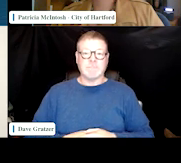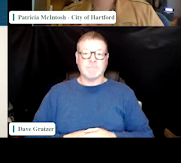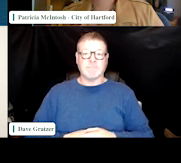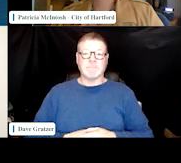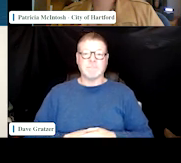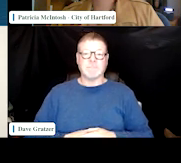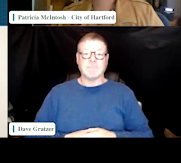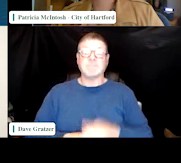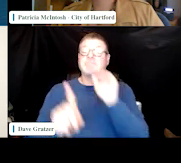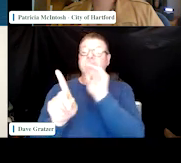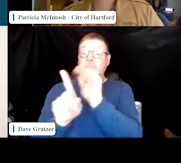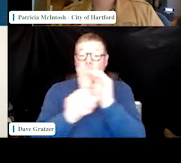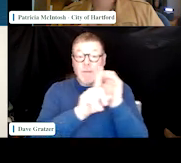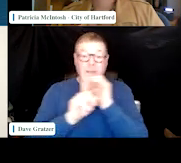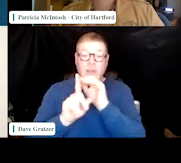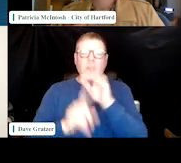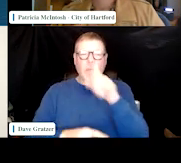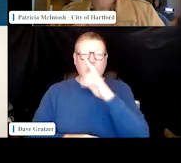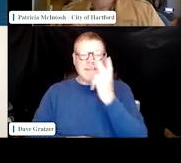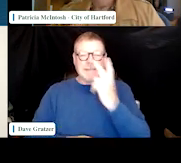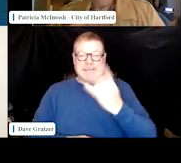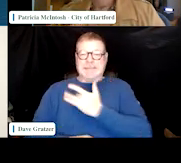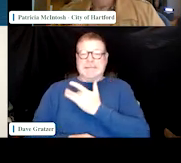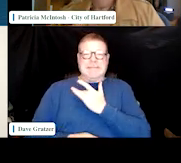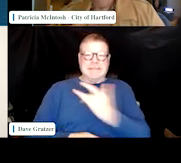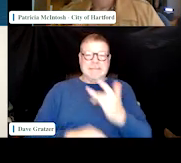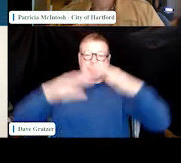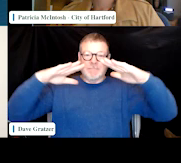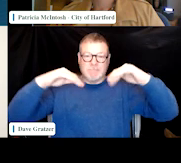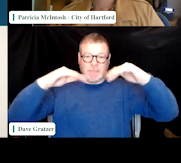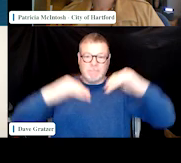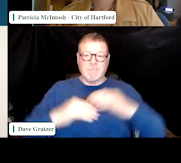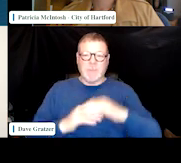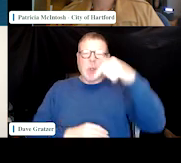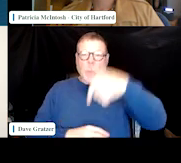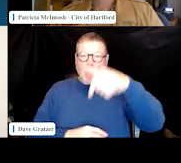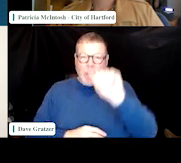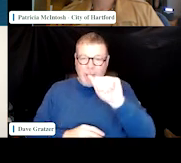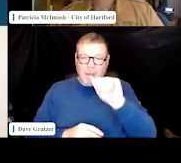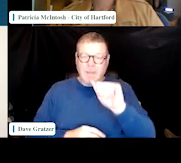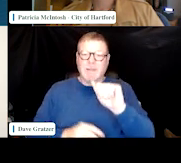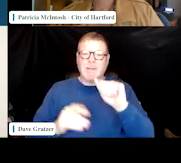As a reminder that you'll see typically on the bottom of your screen, a Q&A pod. So please submit your questions